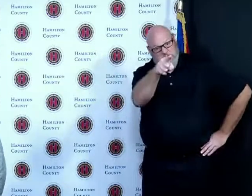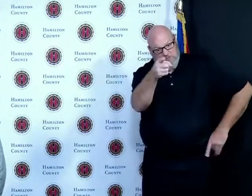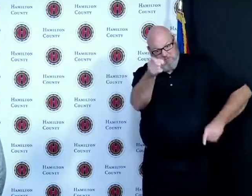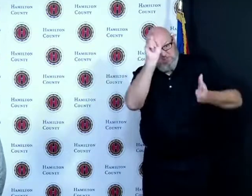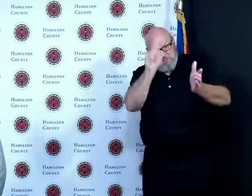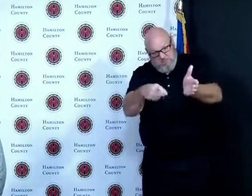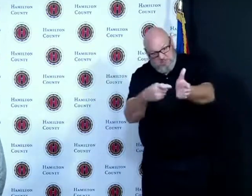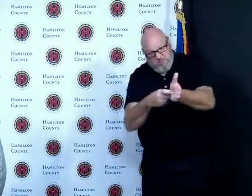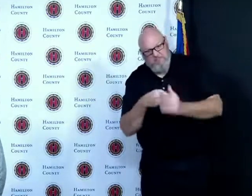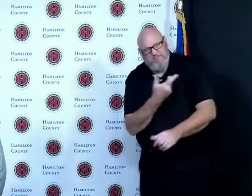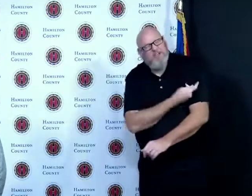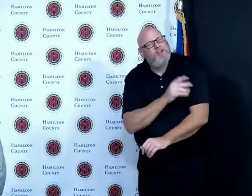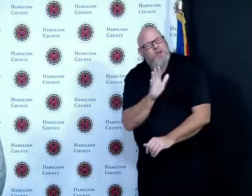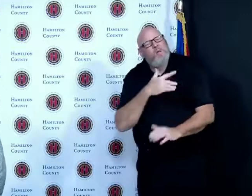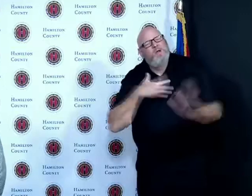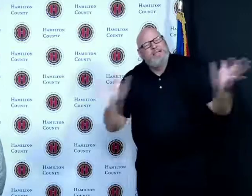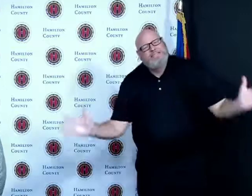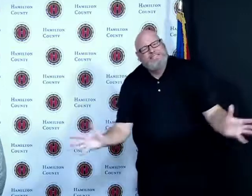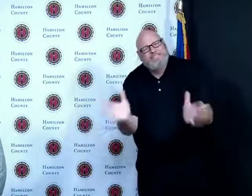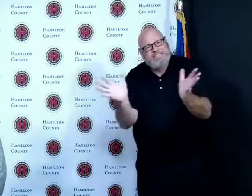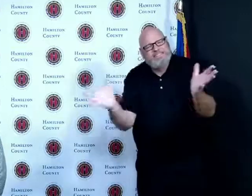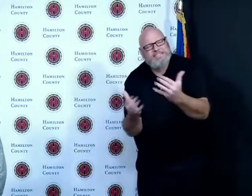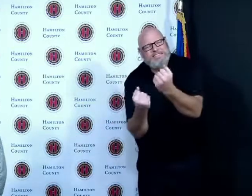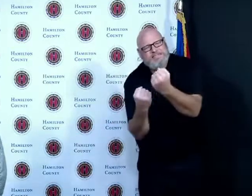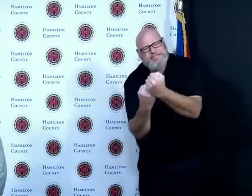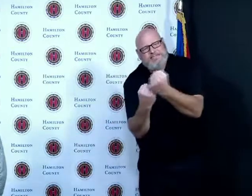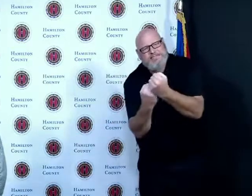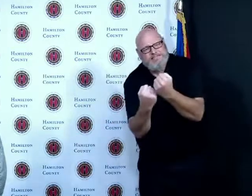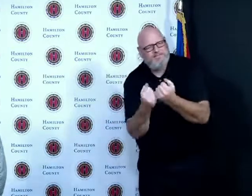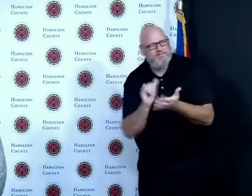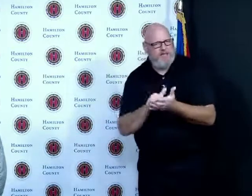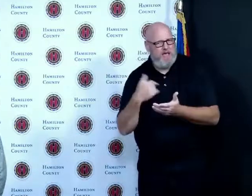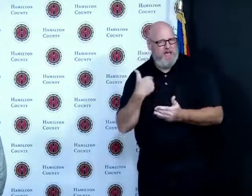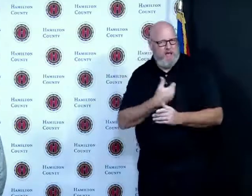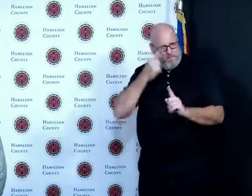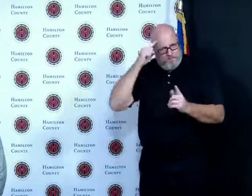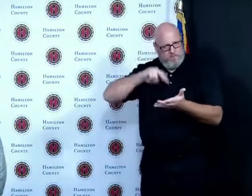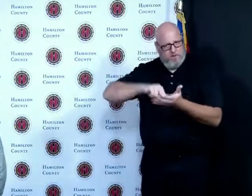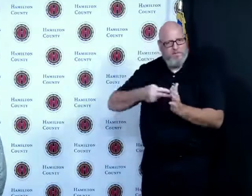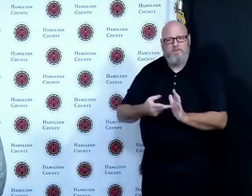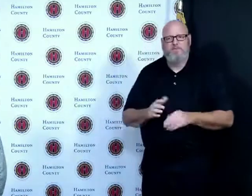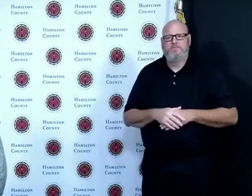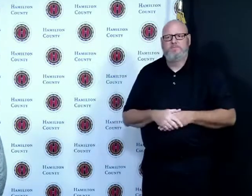because we are informed through the town halls through the radio messaging through the billboards